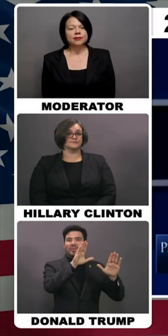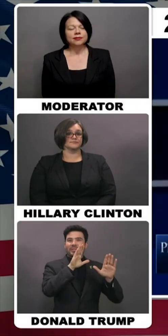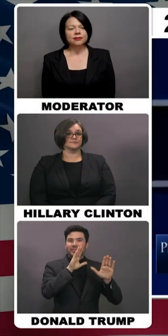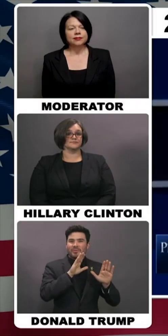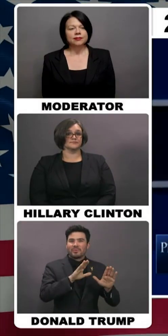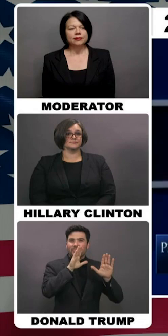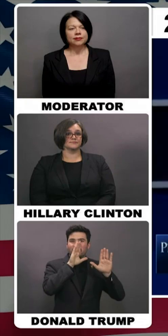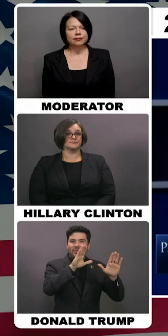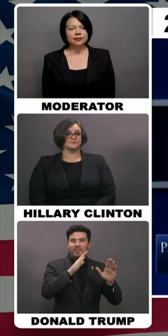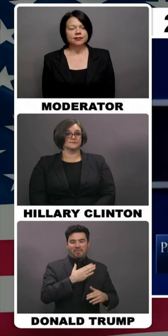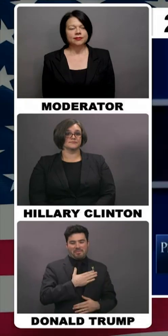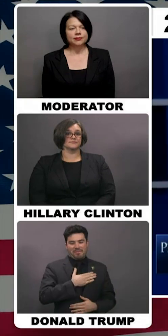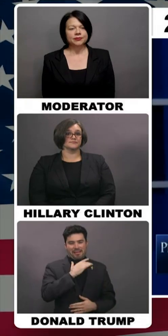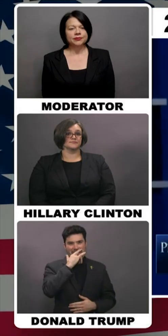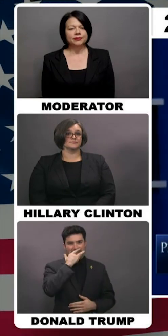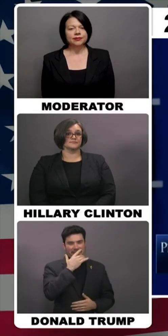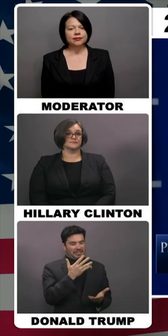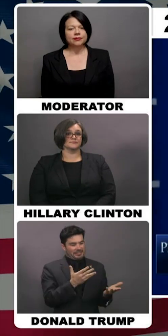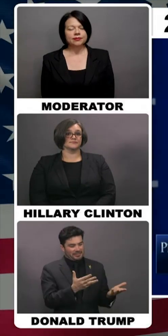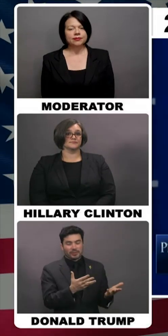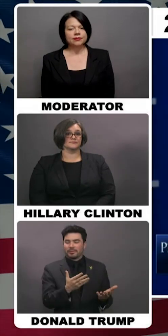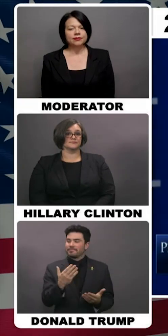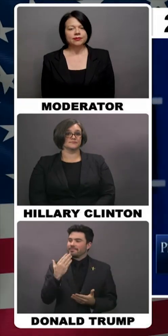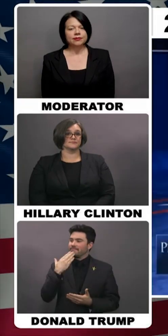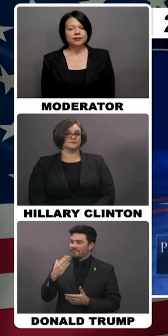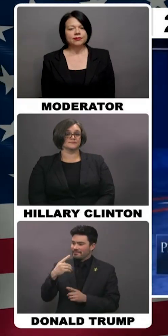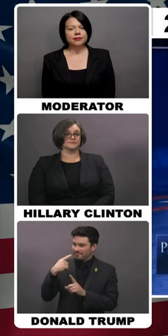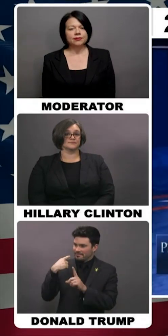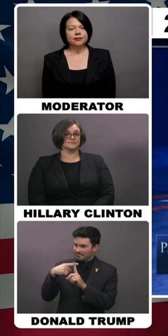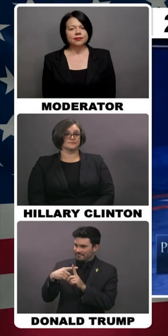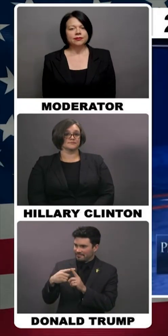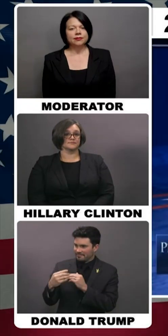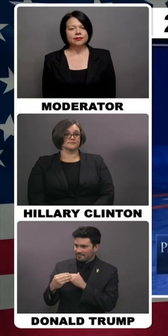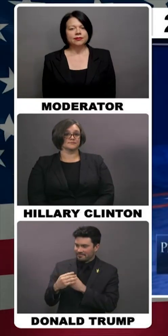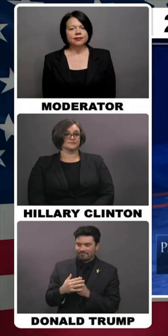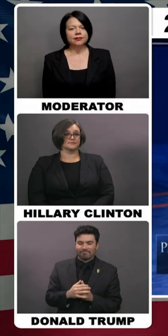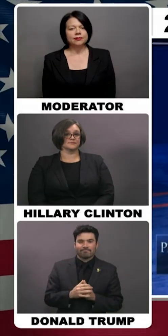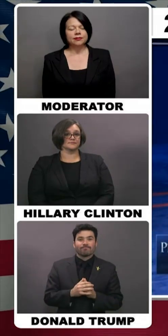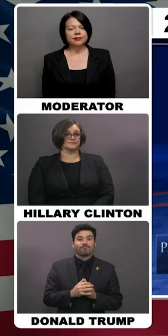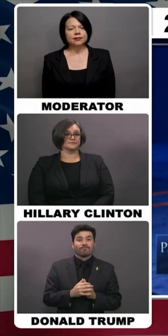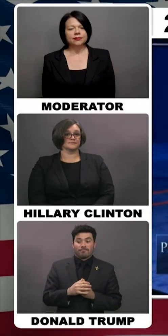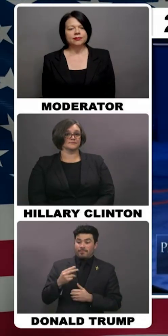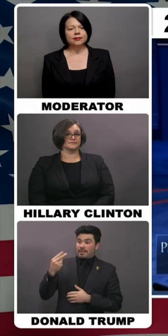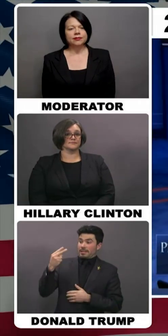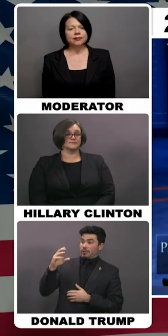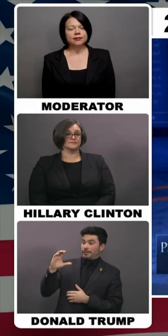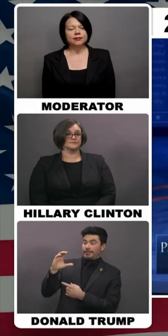So, uh, I consider that a compliment. Uh, I will say this about Hillary. She doesn't quit.